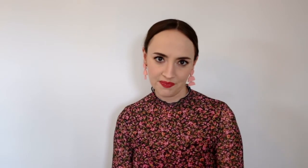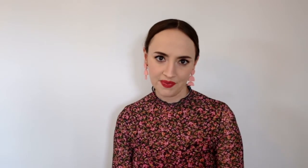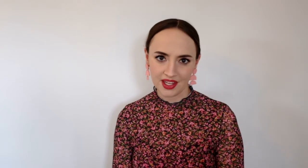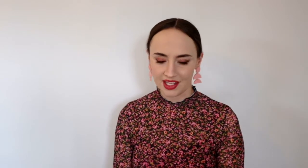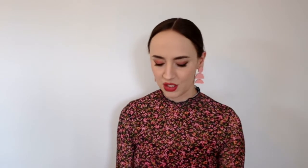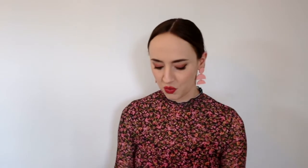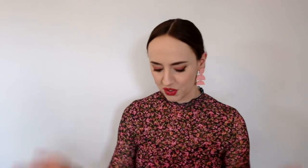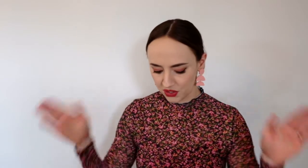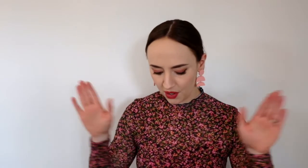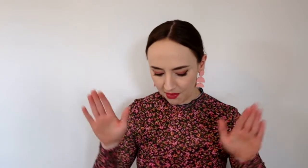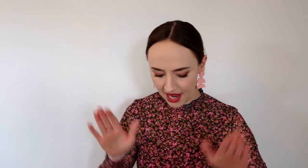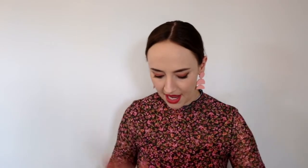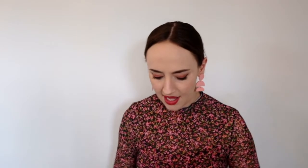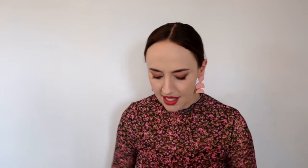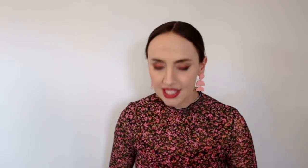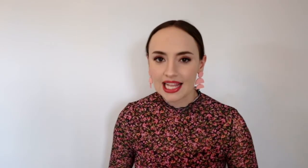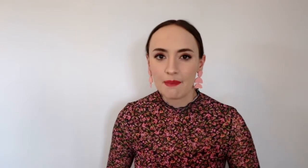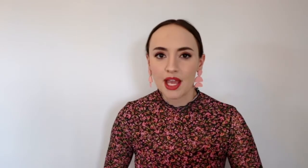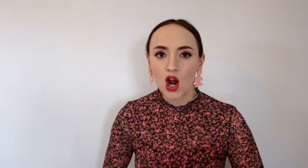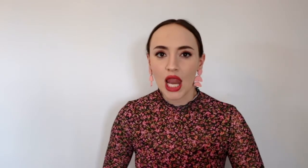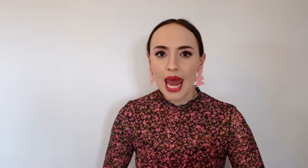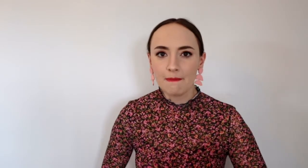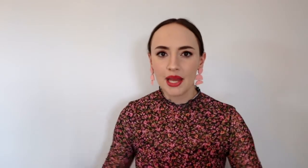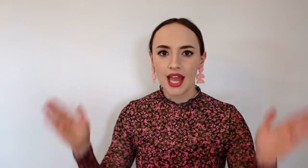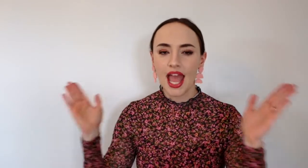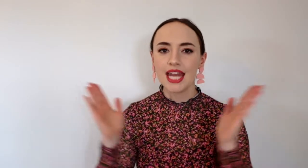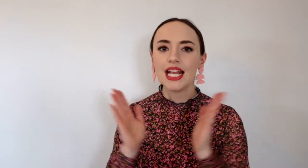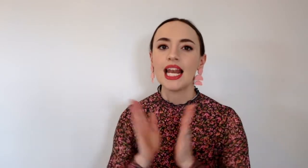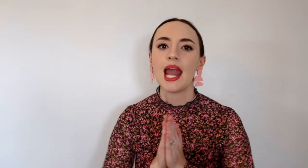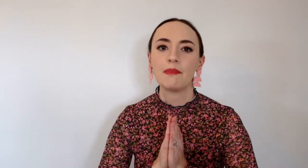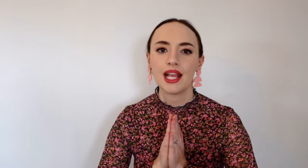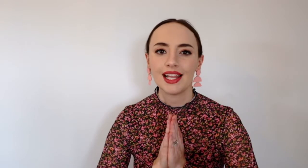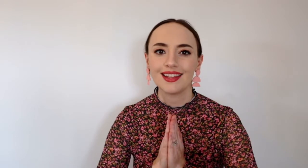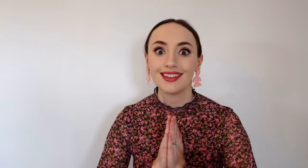So we'll start by slapping our lap and clapping like this